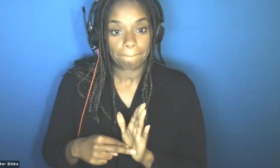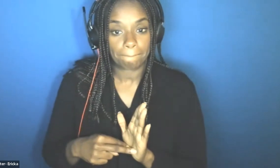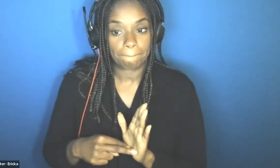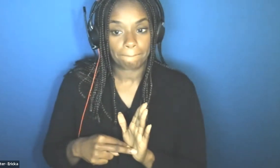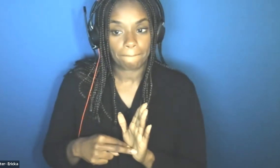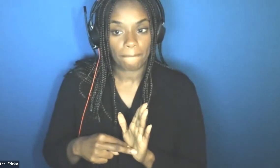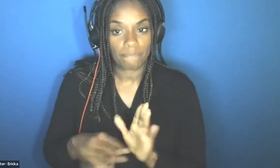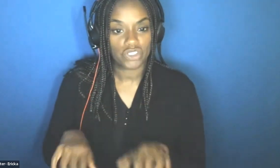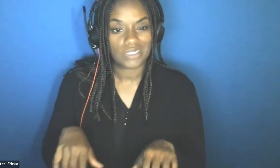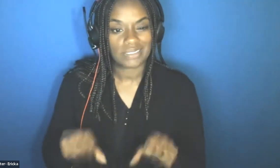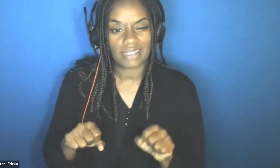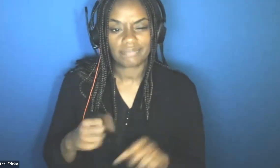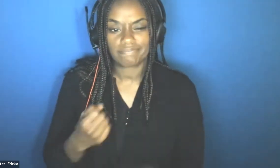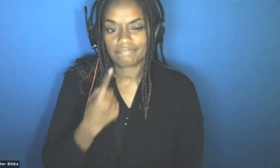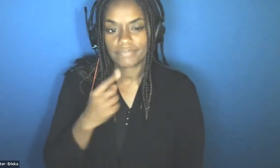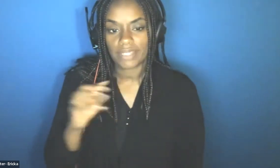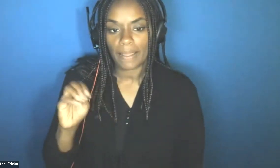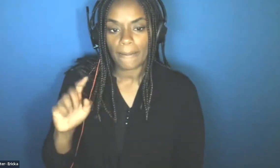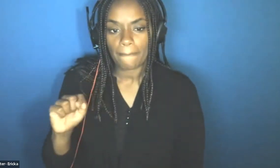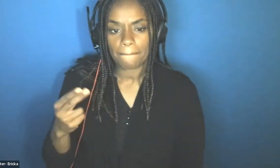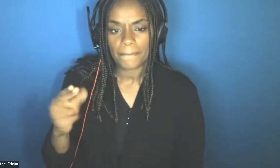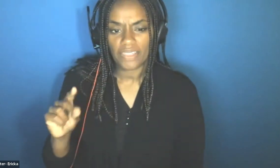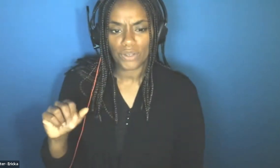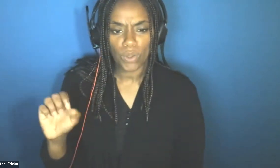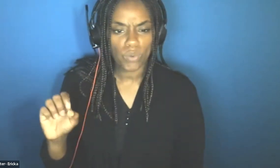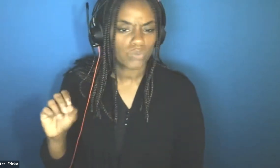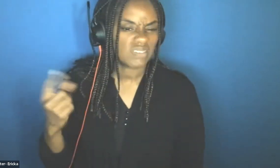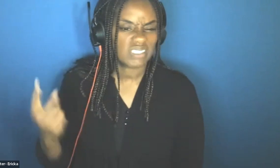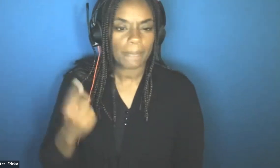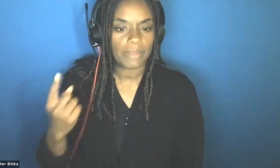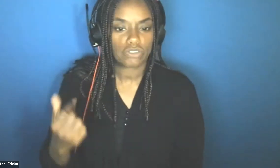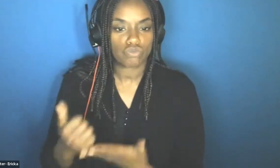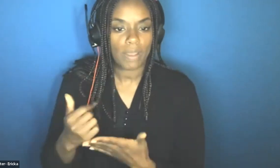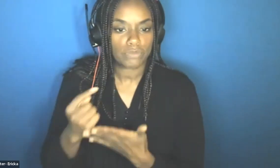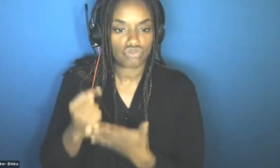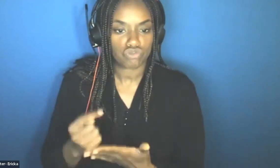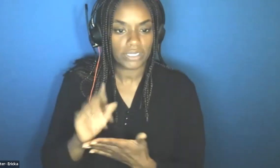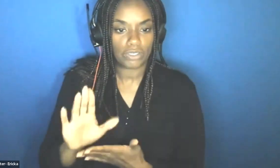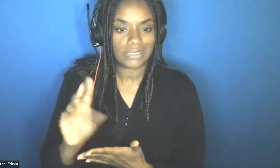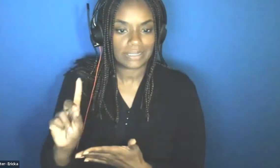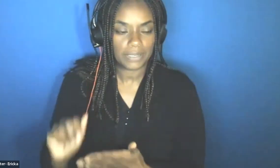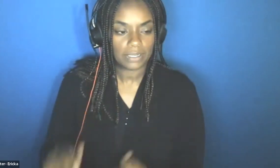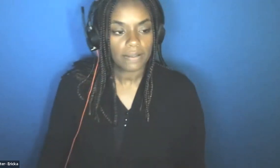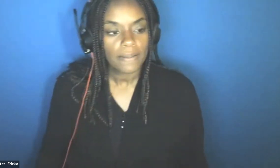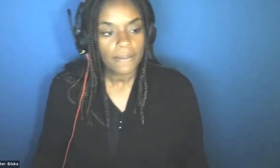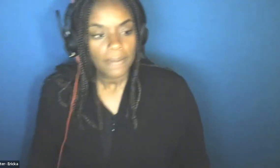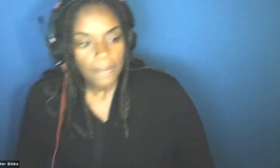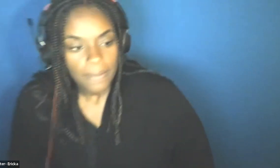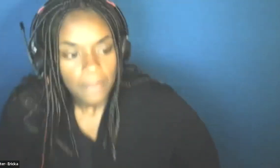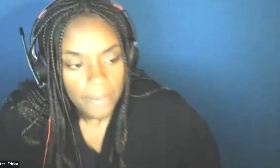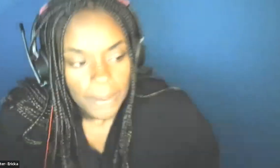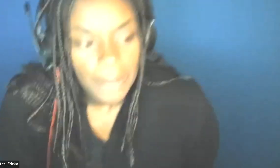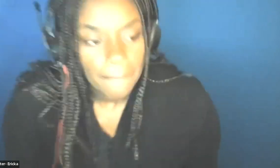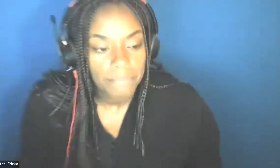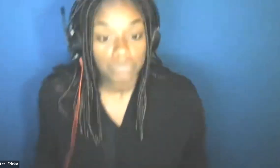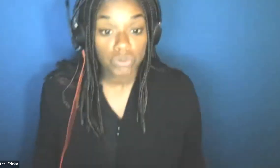In the this case, Julie is under medically assisted treatment, MAT, for opioid abuse disorders.